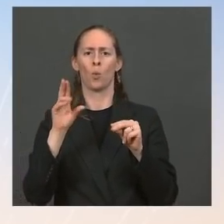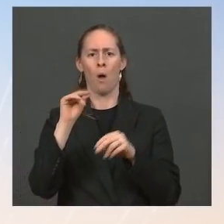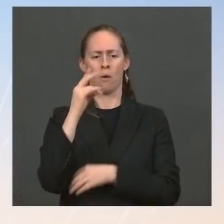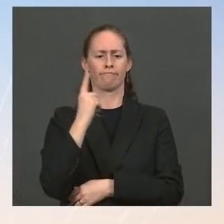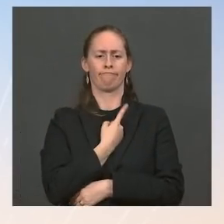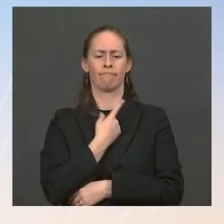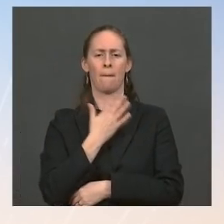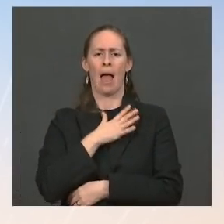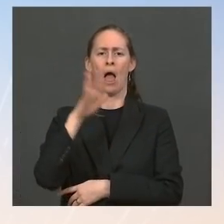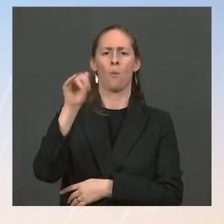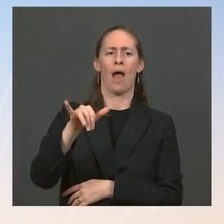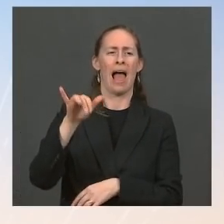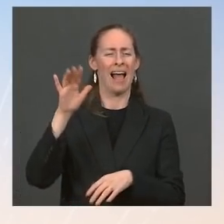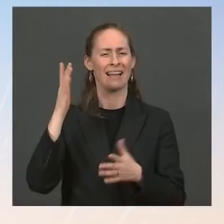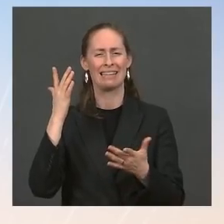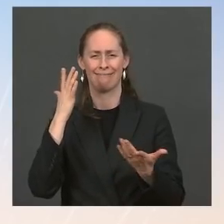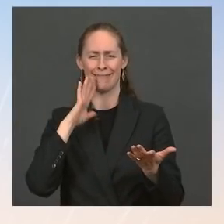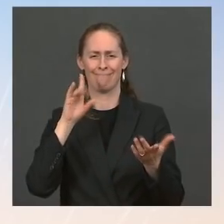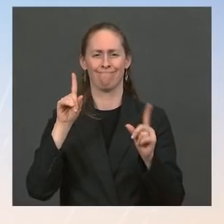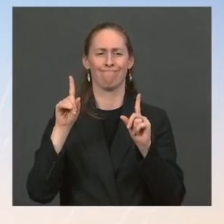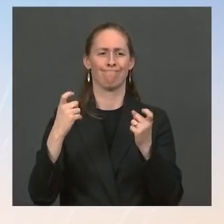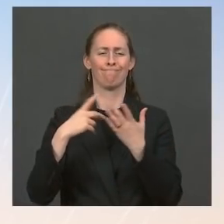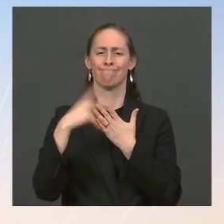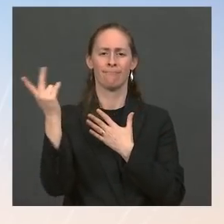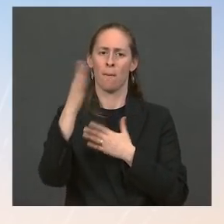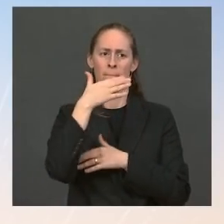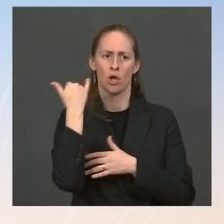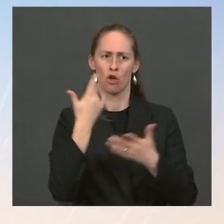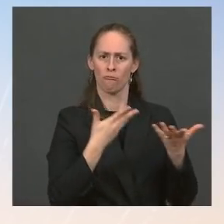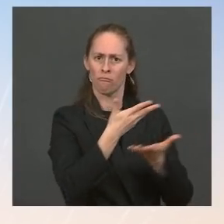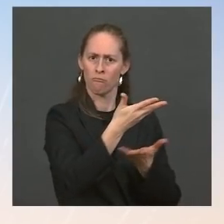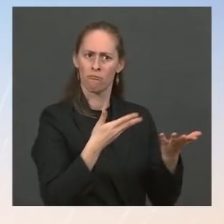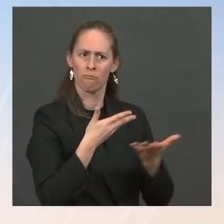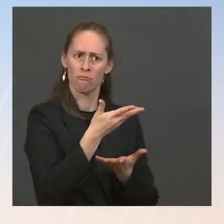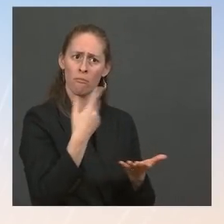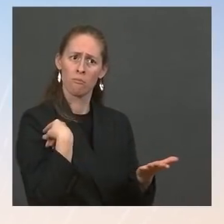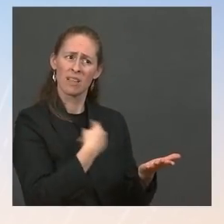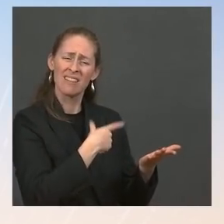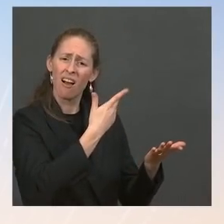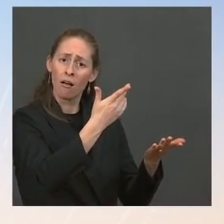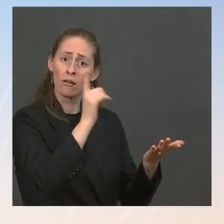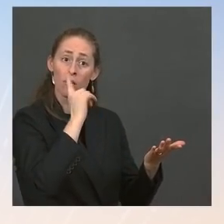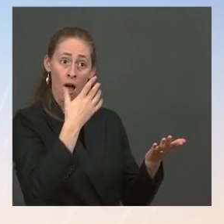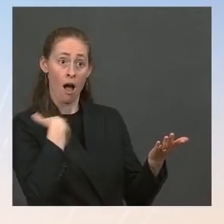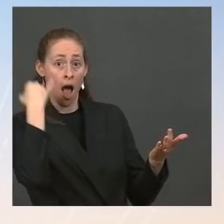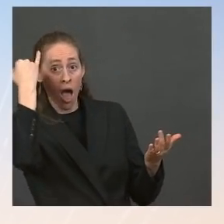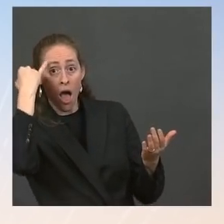And he's hopeful that that sends a message that he is open to and eager to have opportunities to continue to work together.